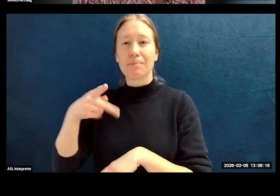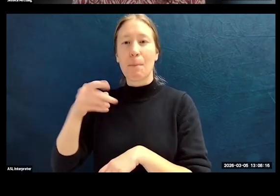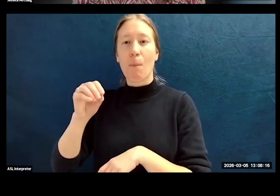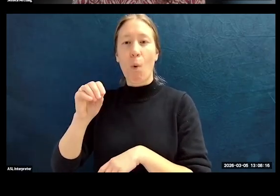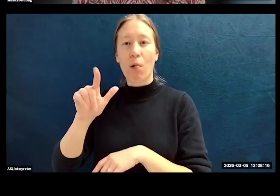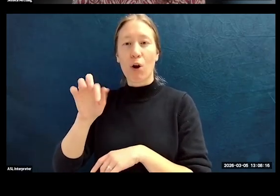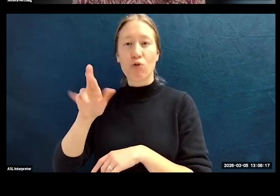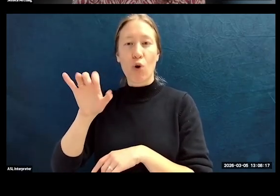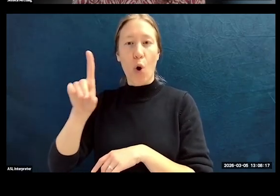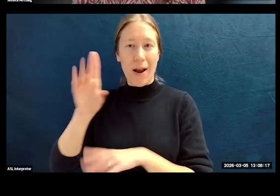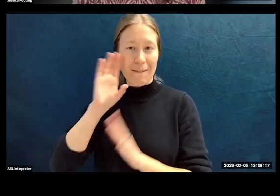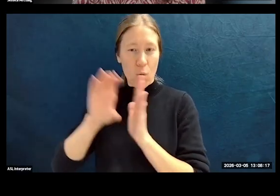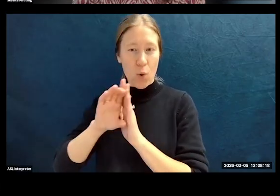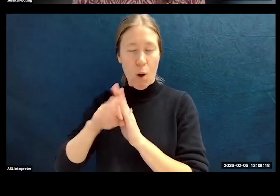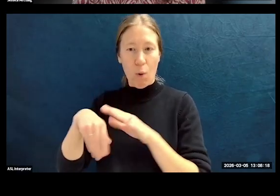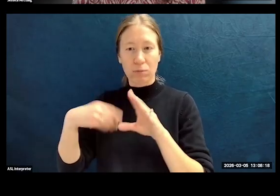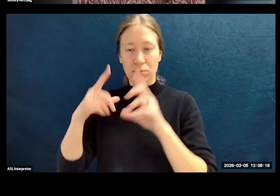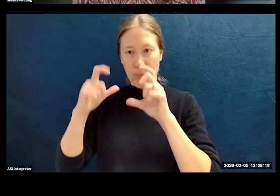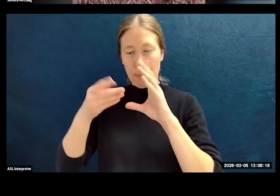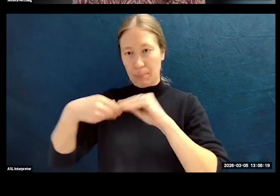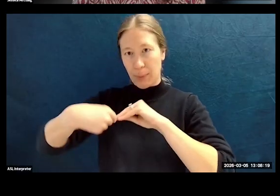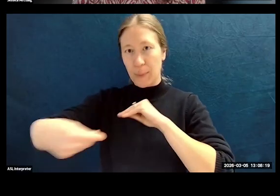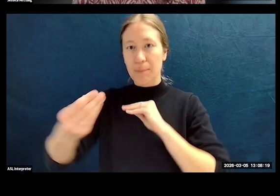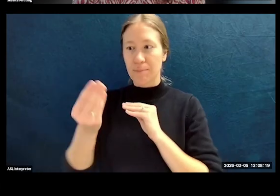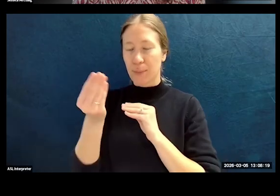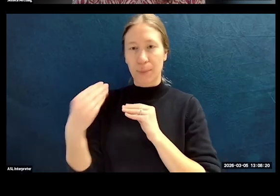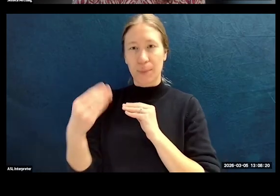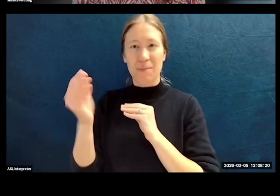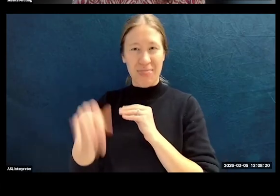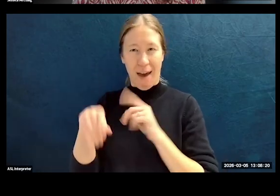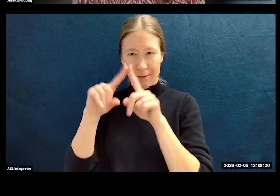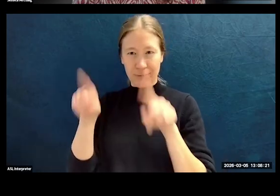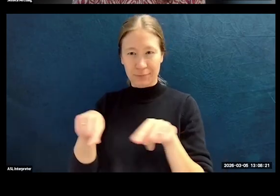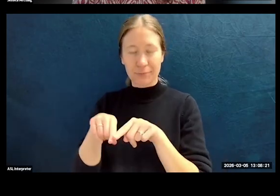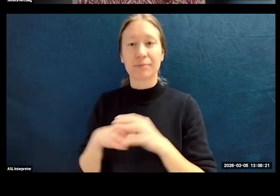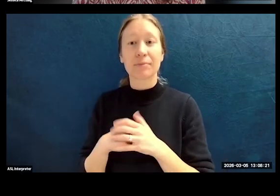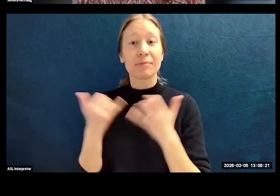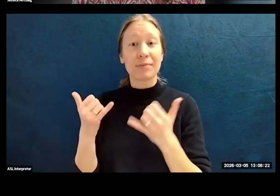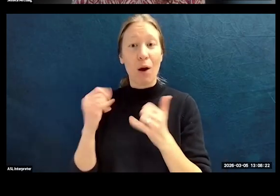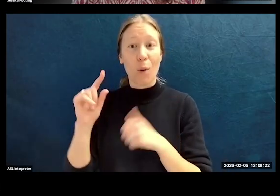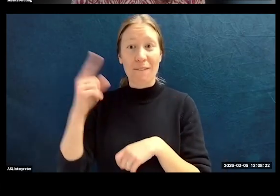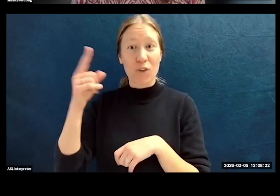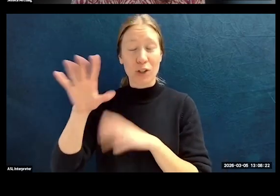if any of them are the college textbook cover image. And in fact, the first one that I've selected is that cover.